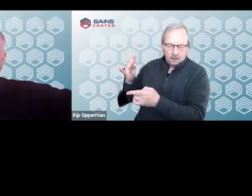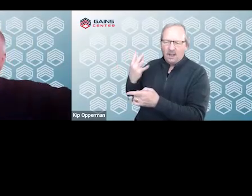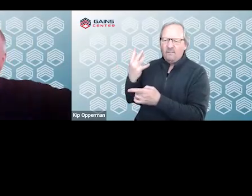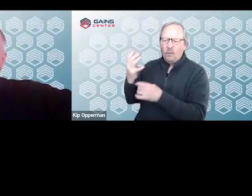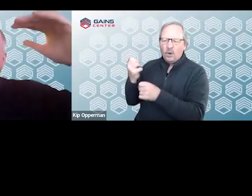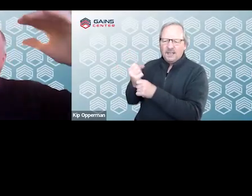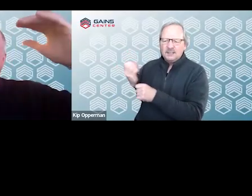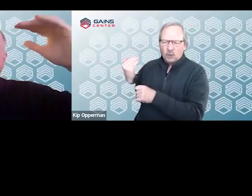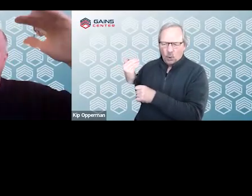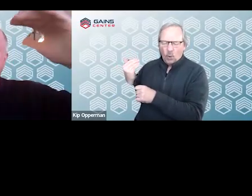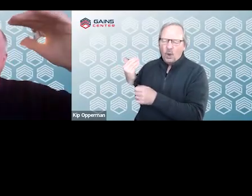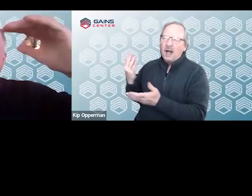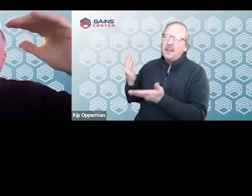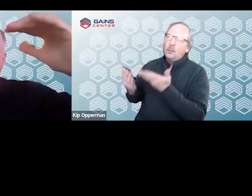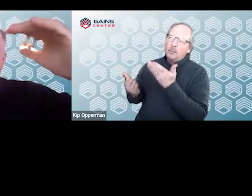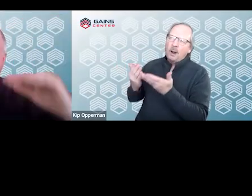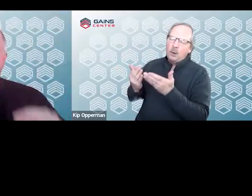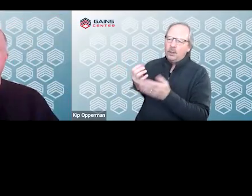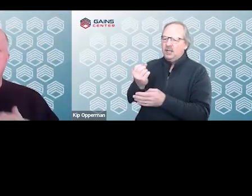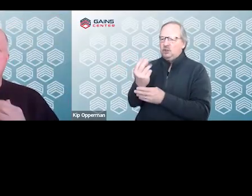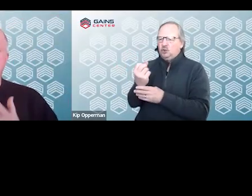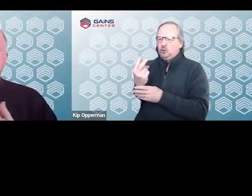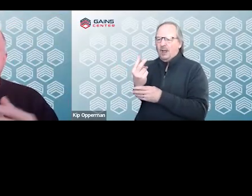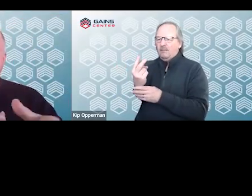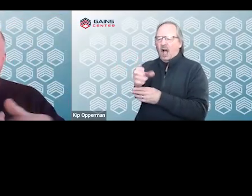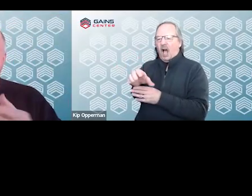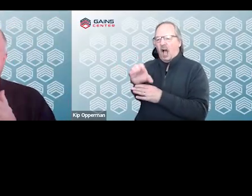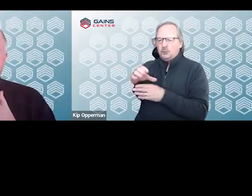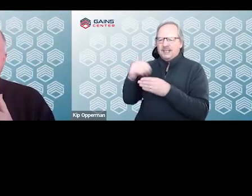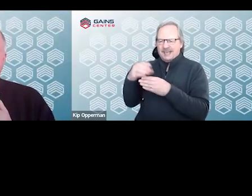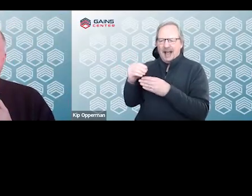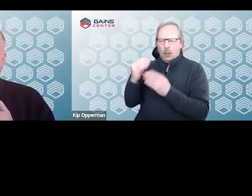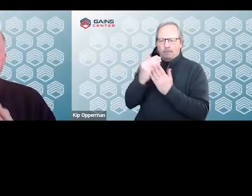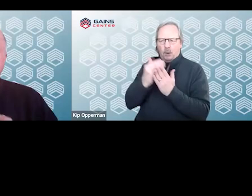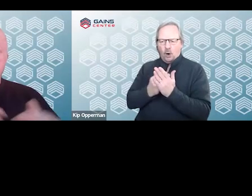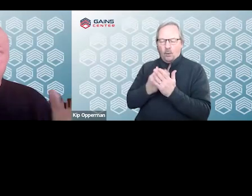we would've probably gone with a $1,200 protocol rather than a $599.